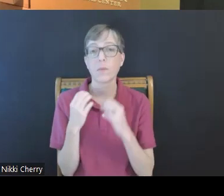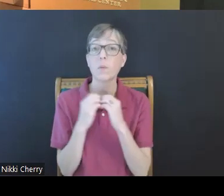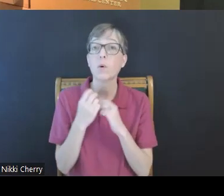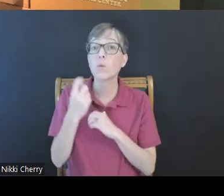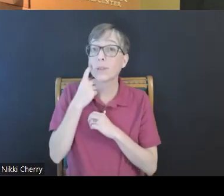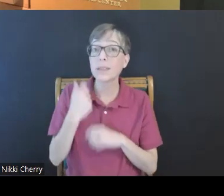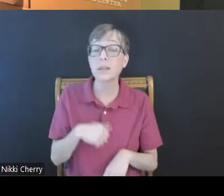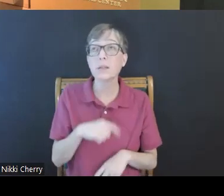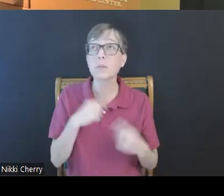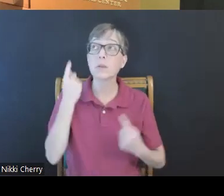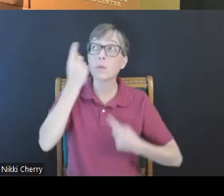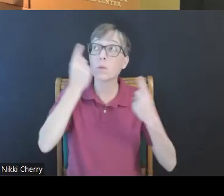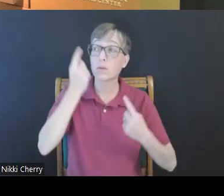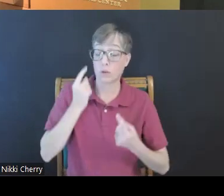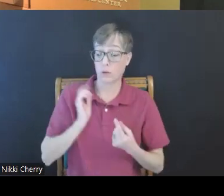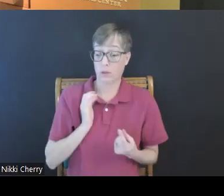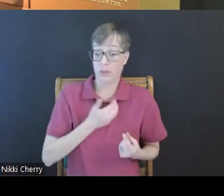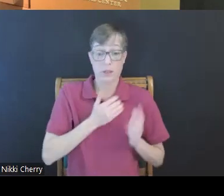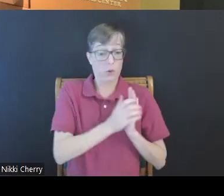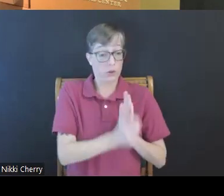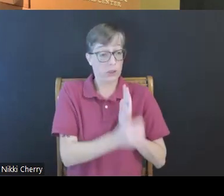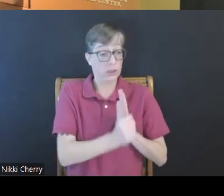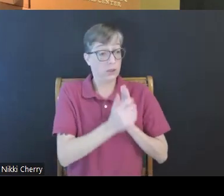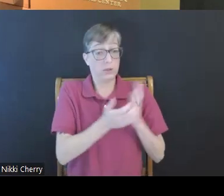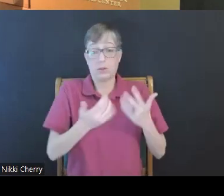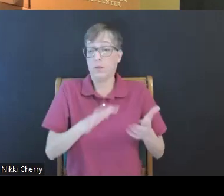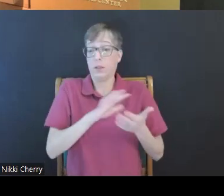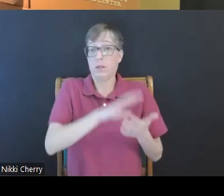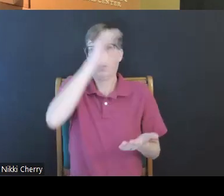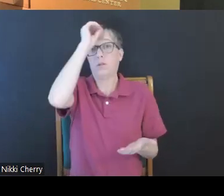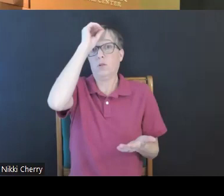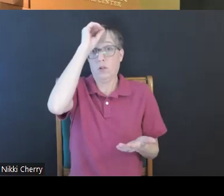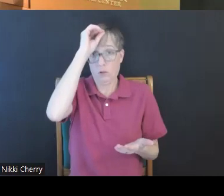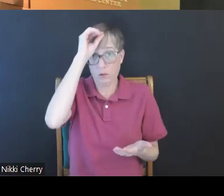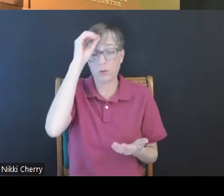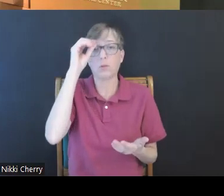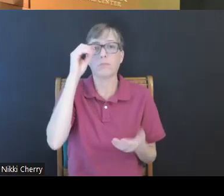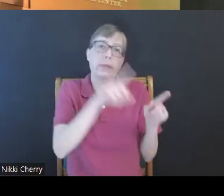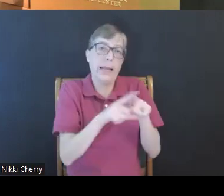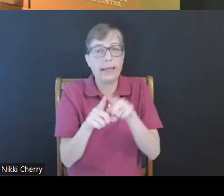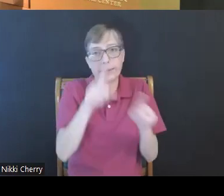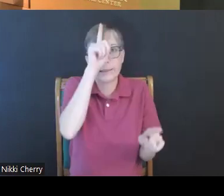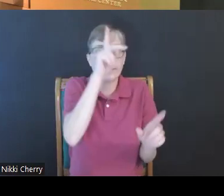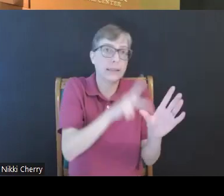that we learn as doctoral level psychiatrist psychologists can we share that with other